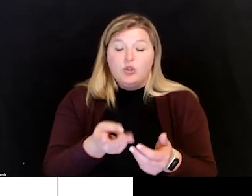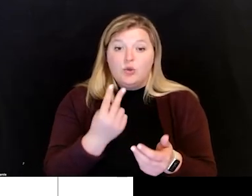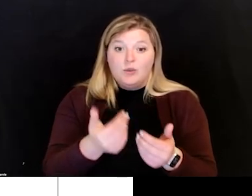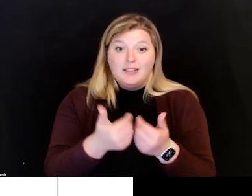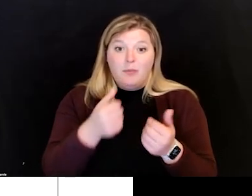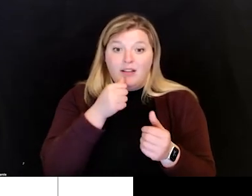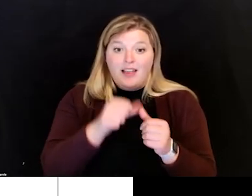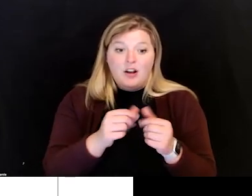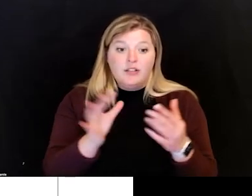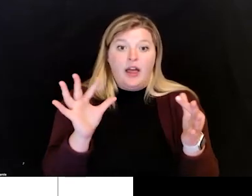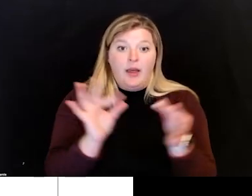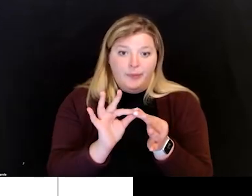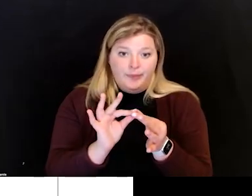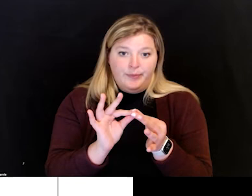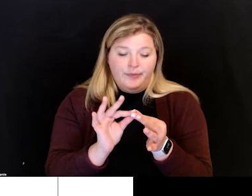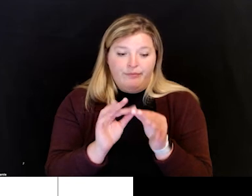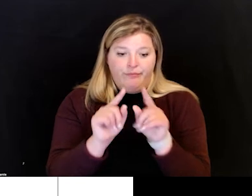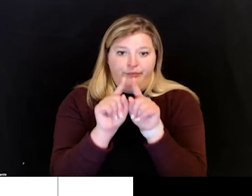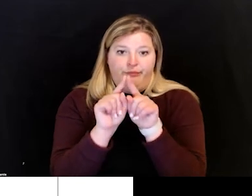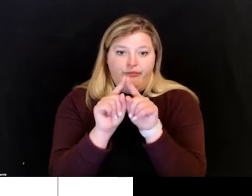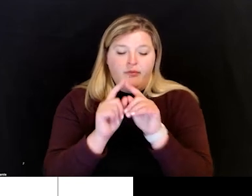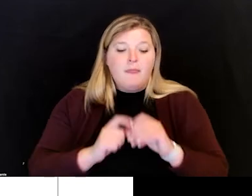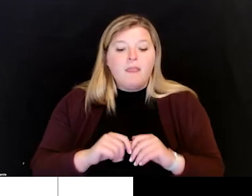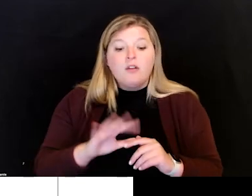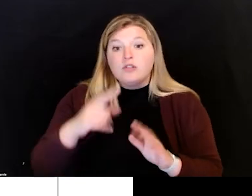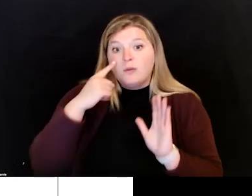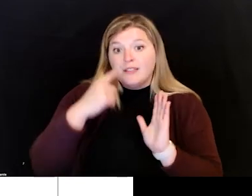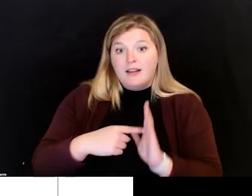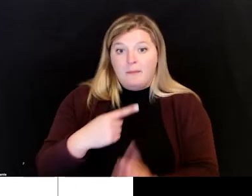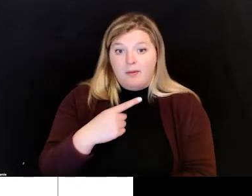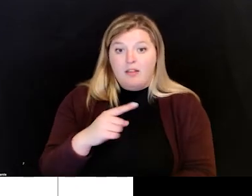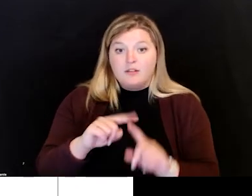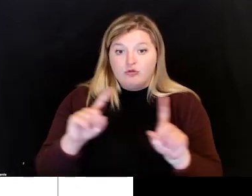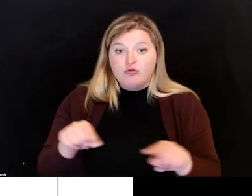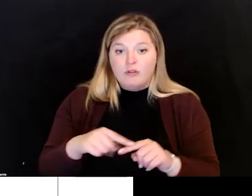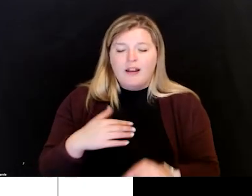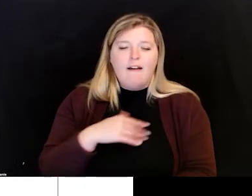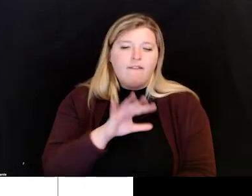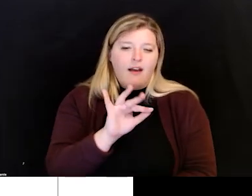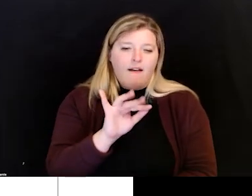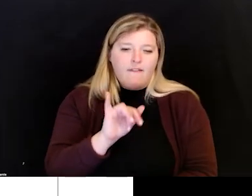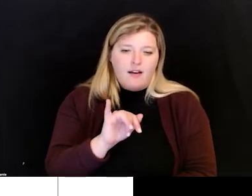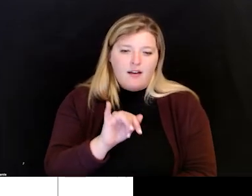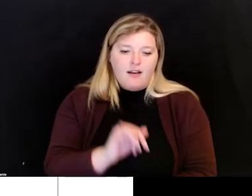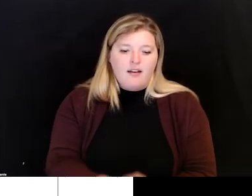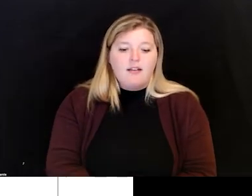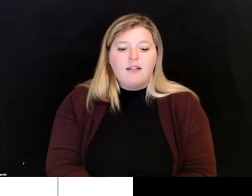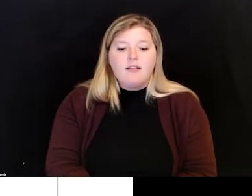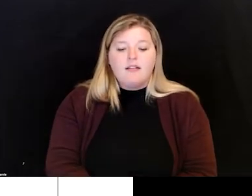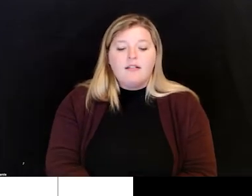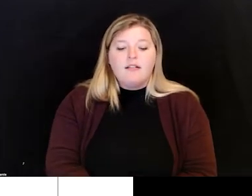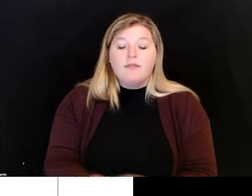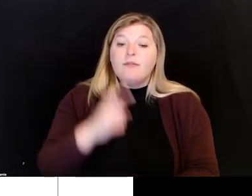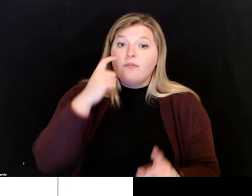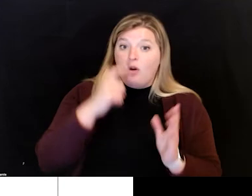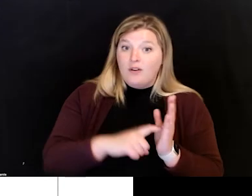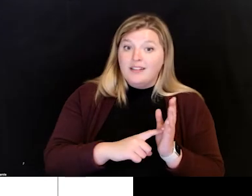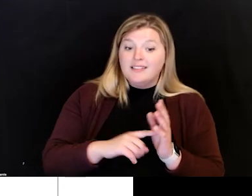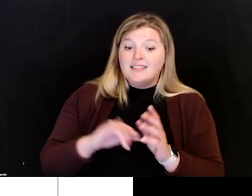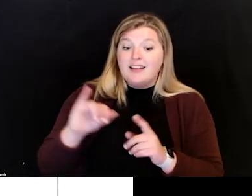So in the example on the screen, I have--we have FI, and you notice that the dot on the I kind of awkwardly bumps